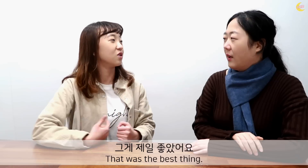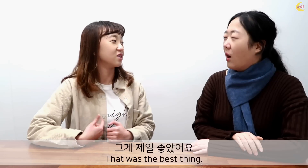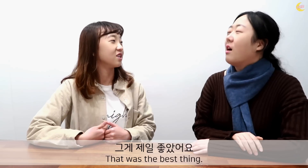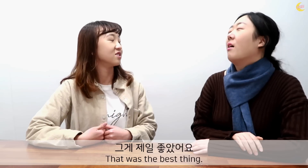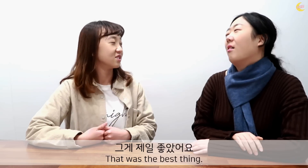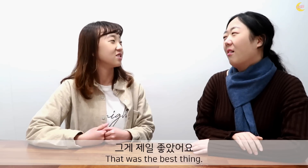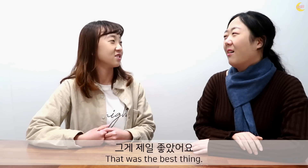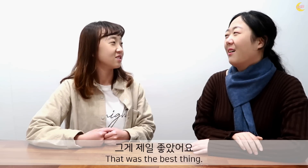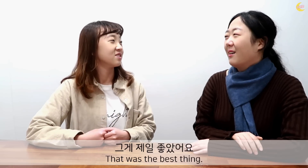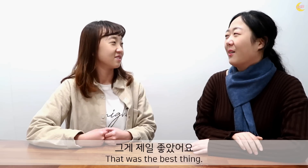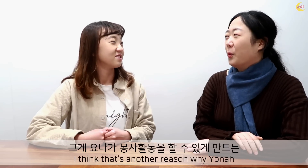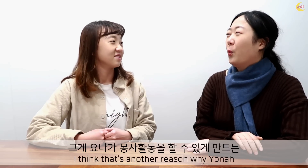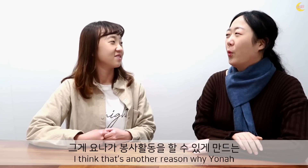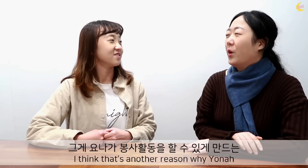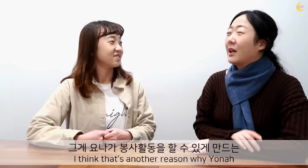That was the best thing.